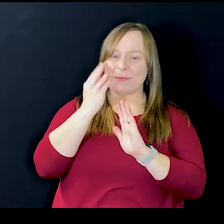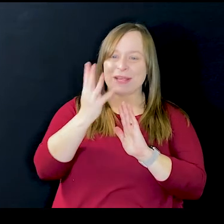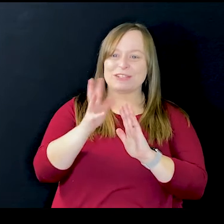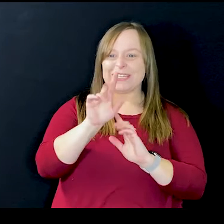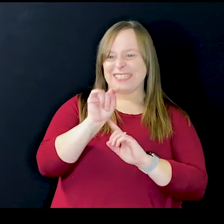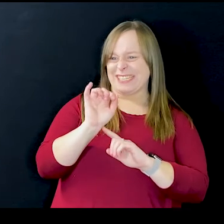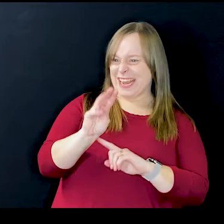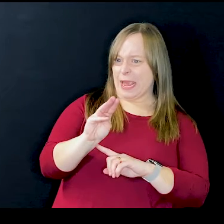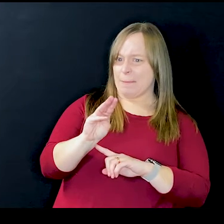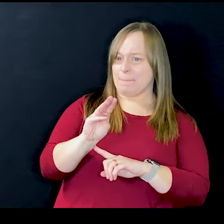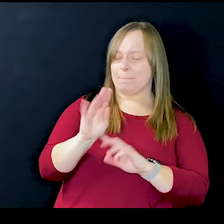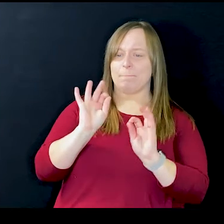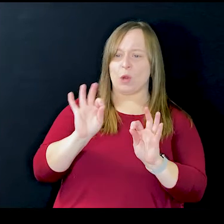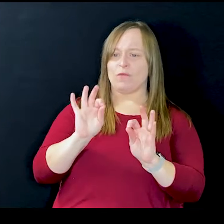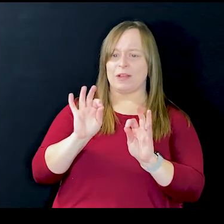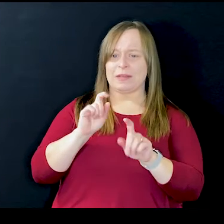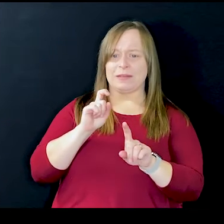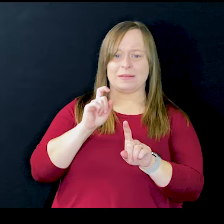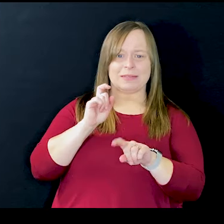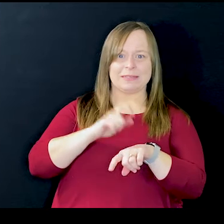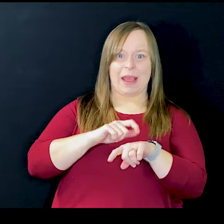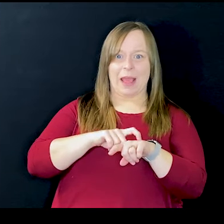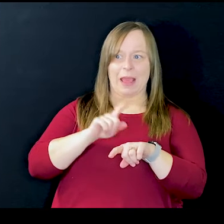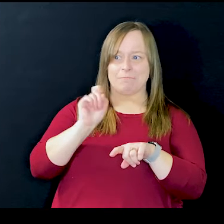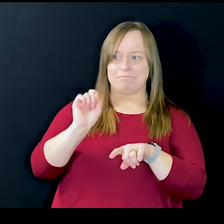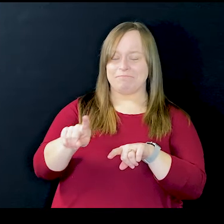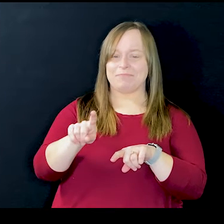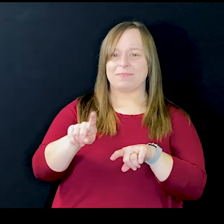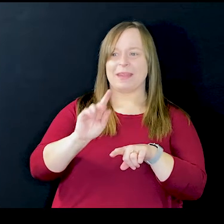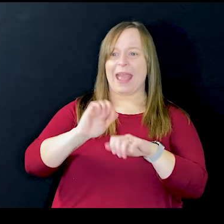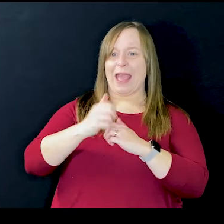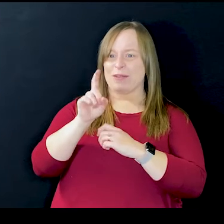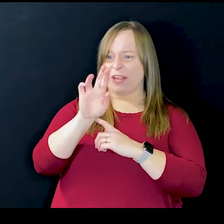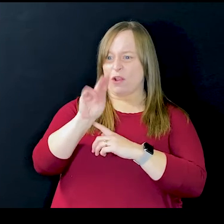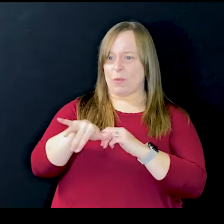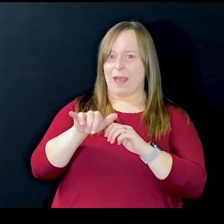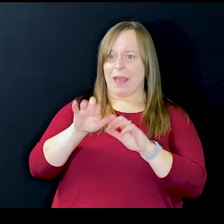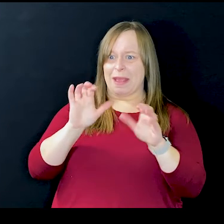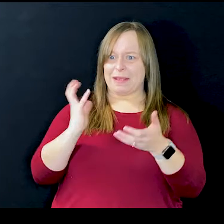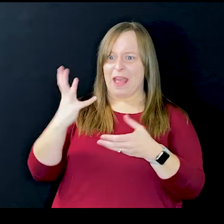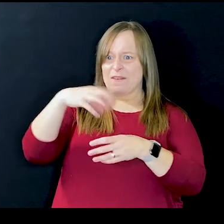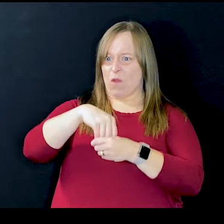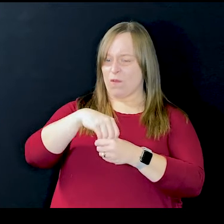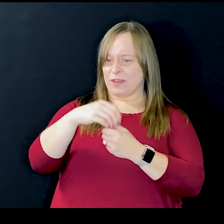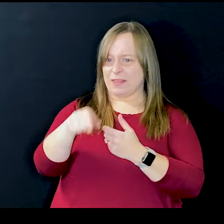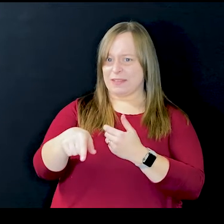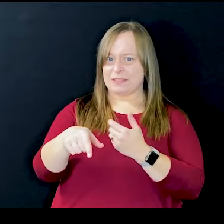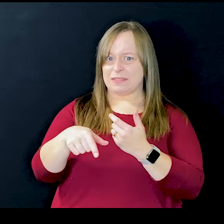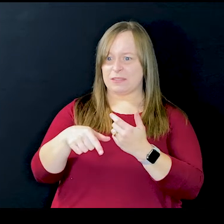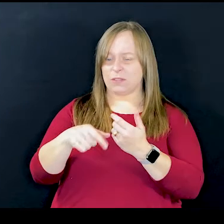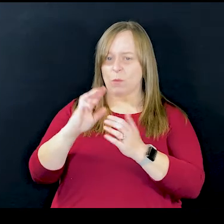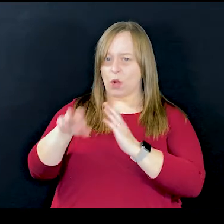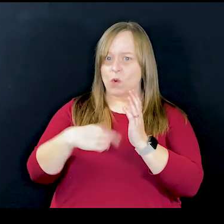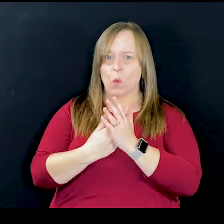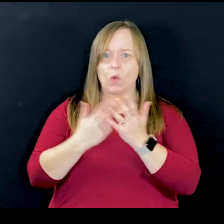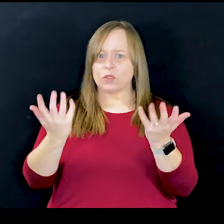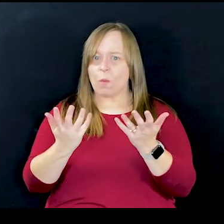And Tim, this is a perfect segue way into talking about how dear and why did get involved, and what our role is